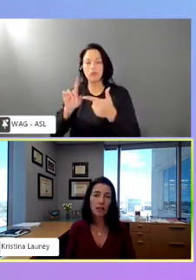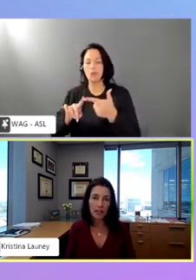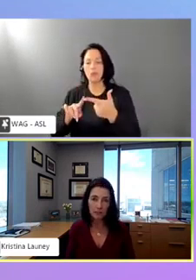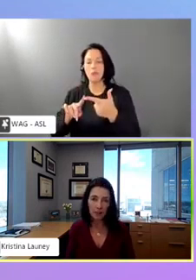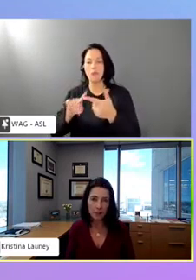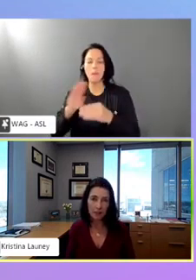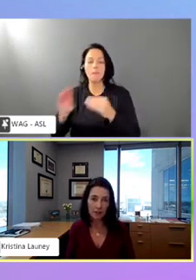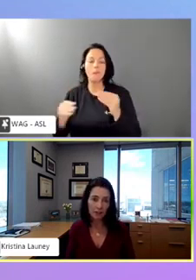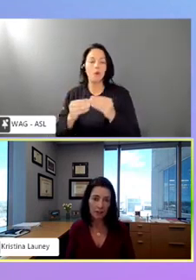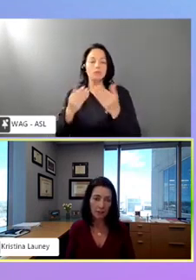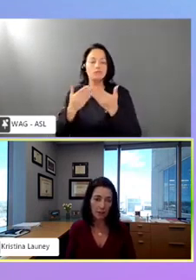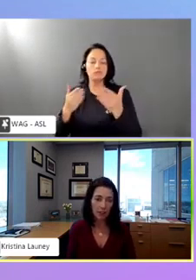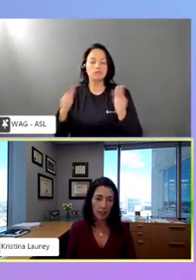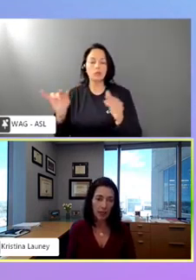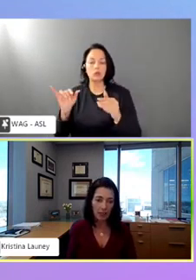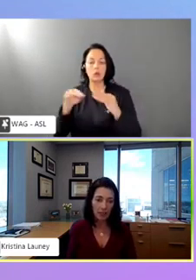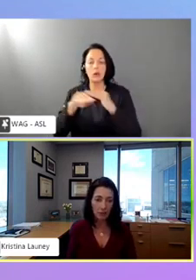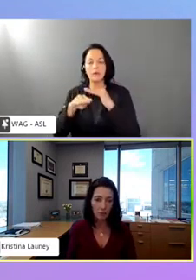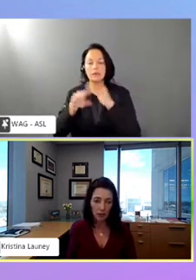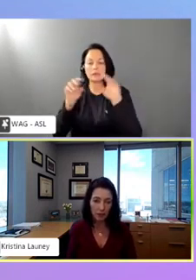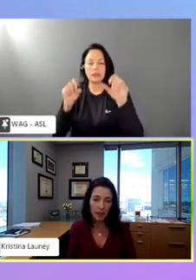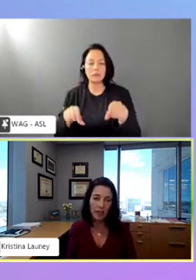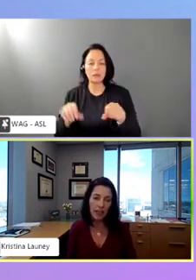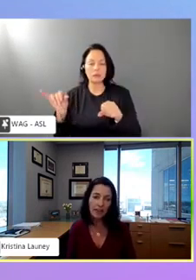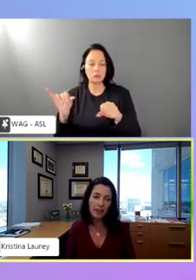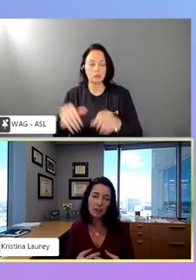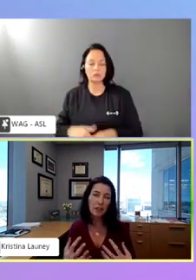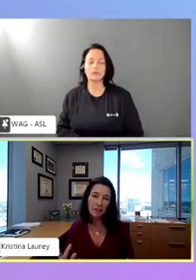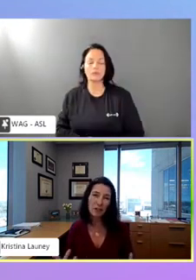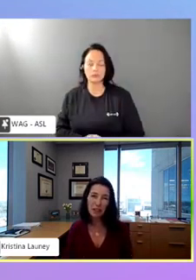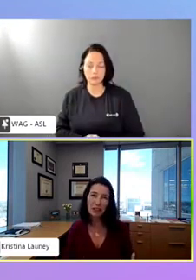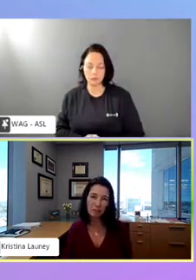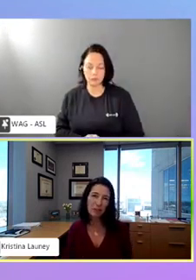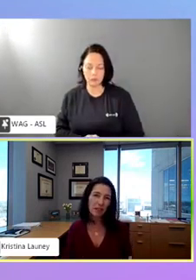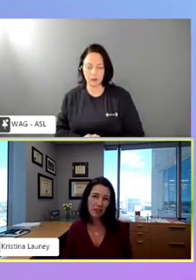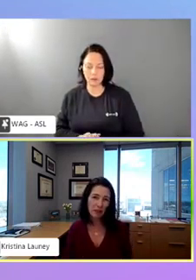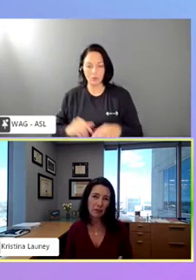to adapt a constant UC degree into Berkeley,